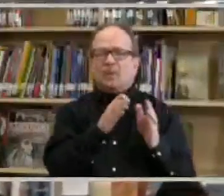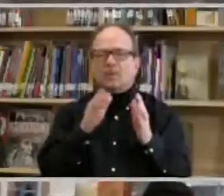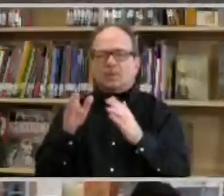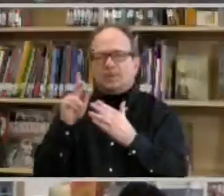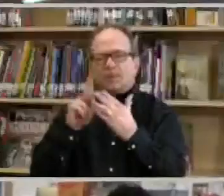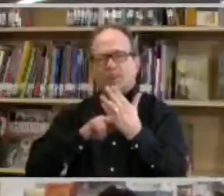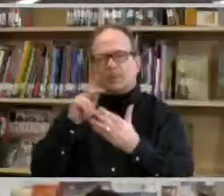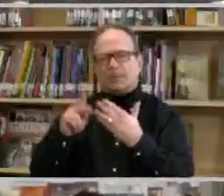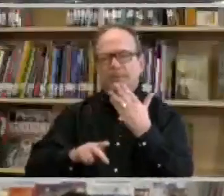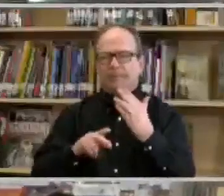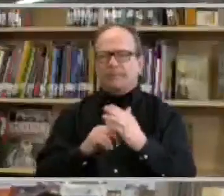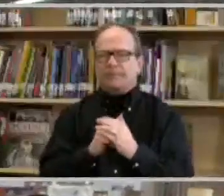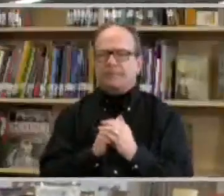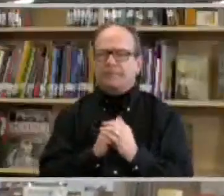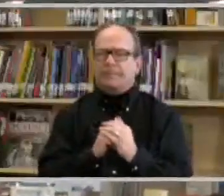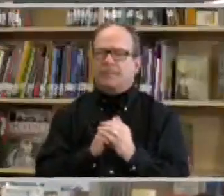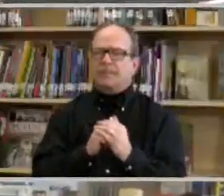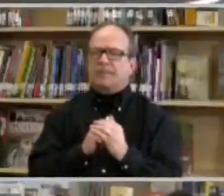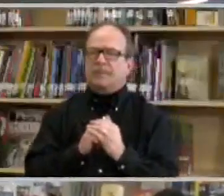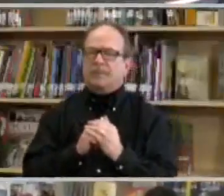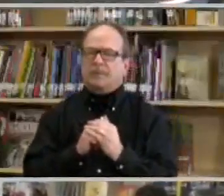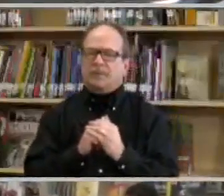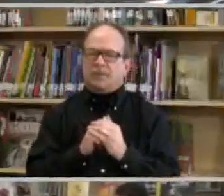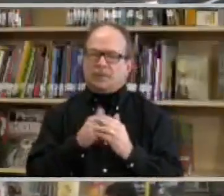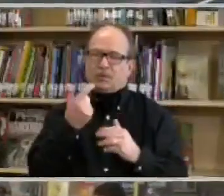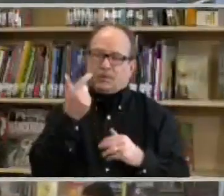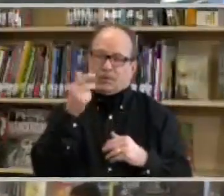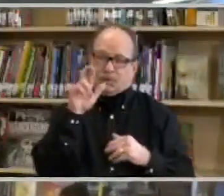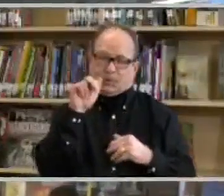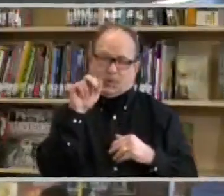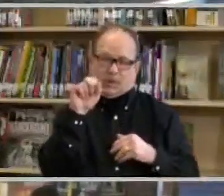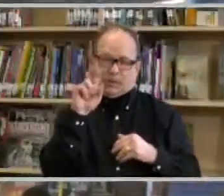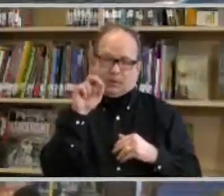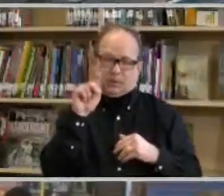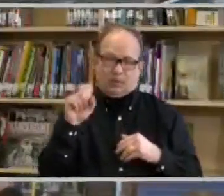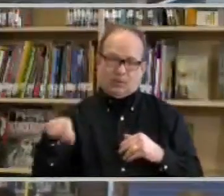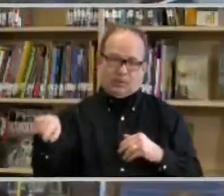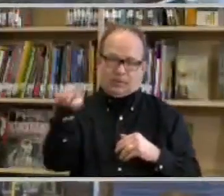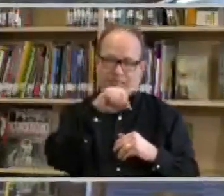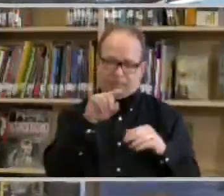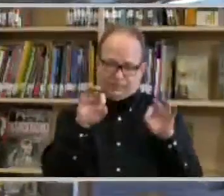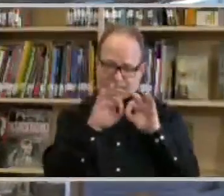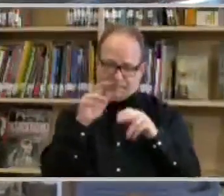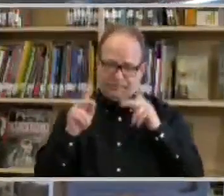WAYS TO PUSH OUR PROGRAMS THE